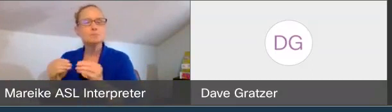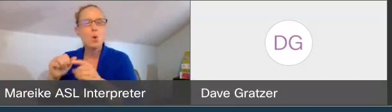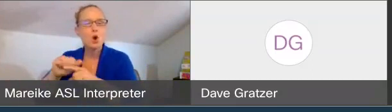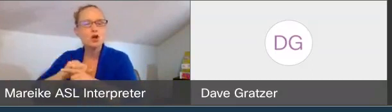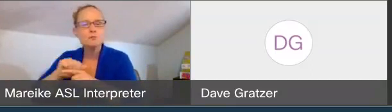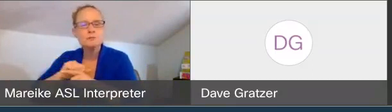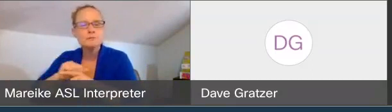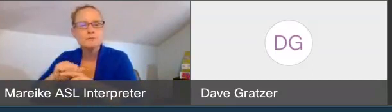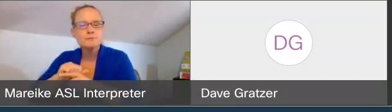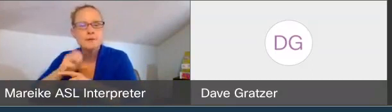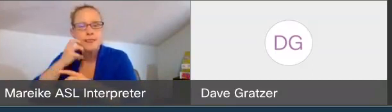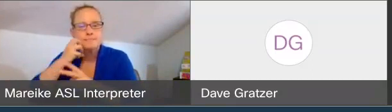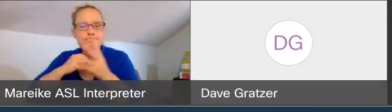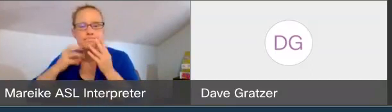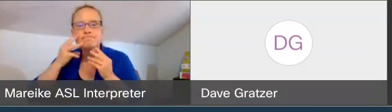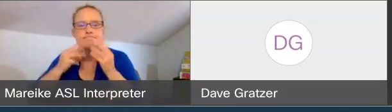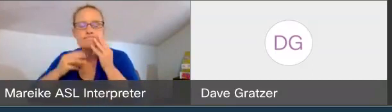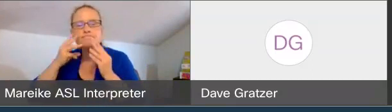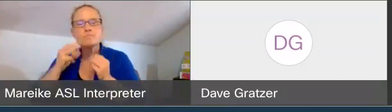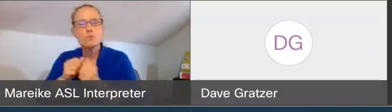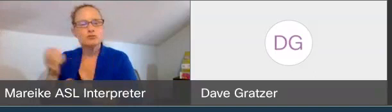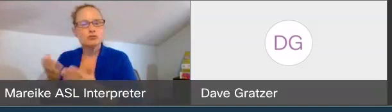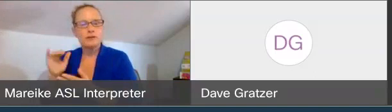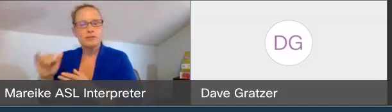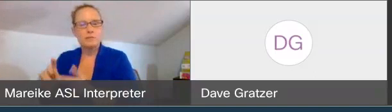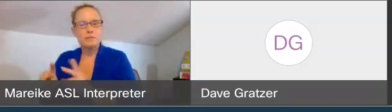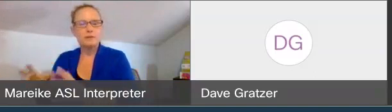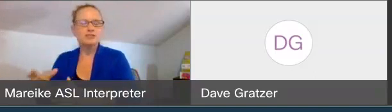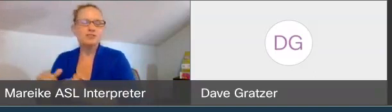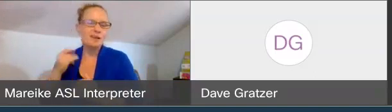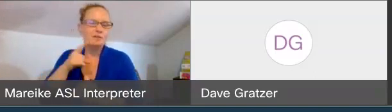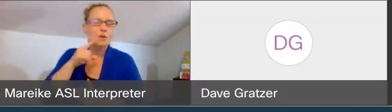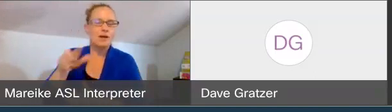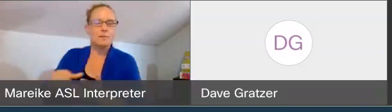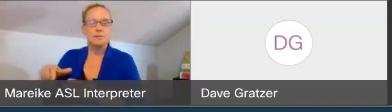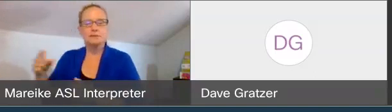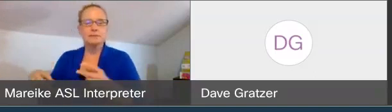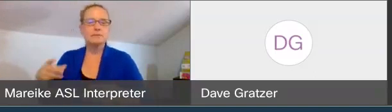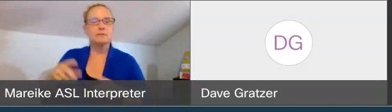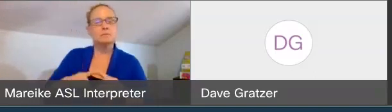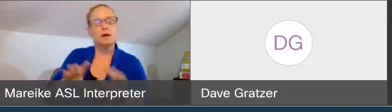quicker. Then I think if maybe you have a mixed caseload, but let me speak, or let me turn it over